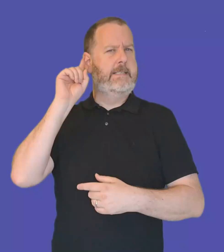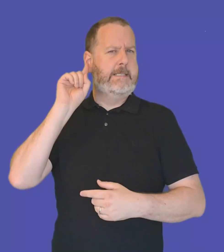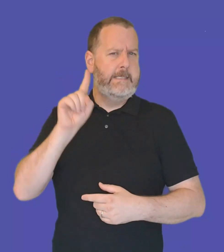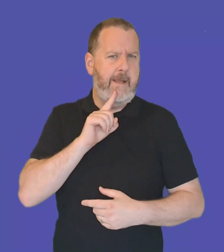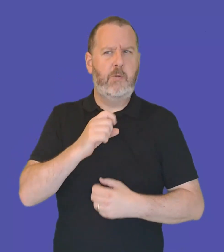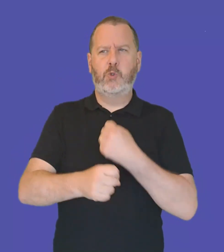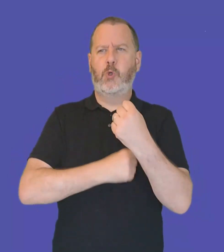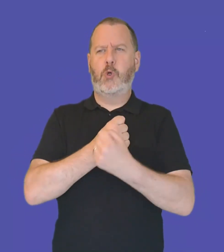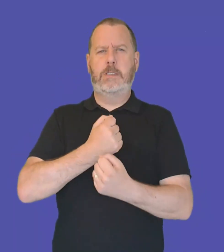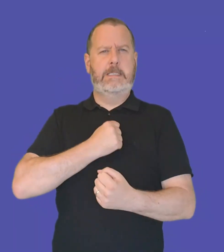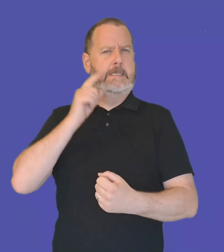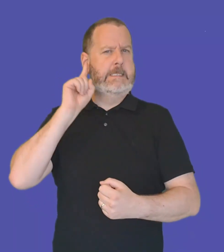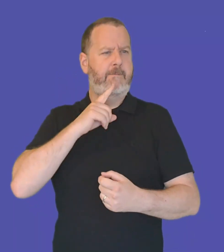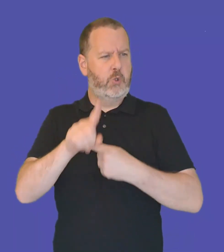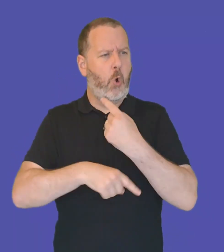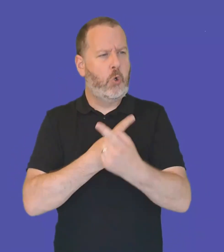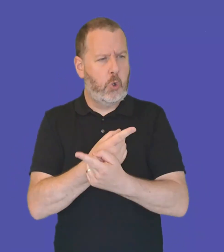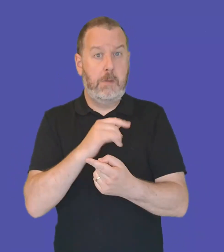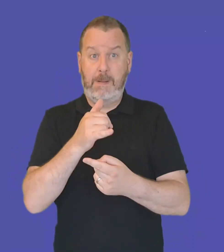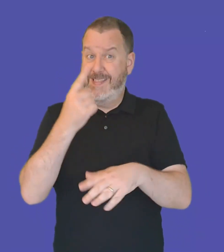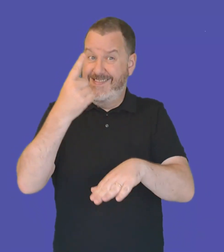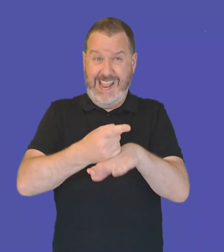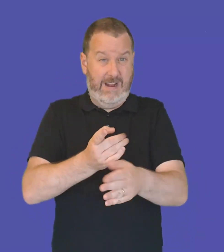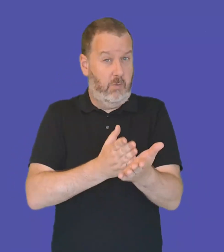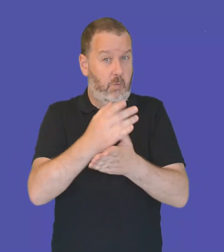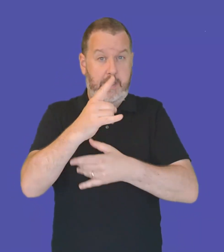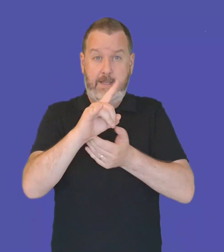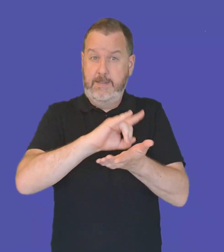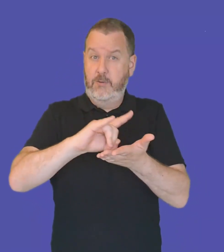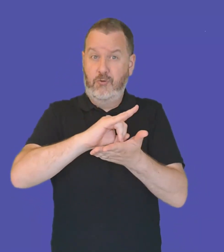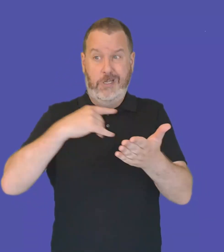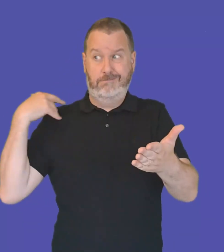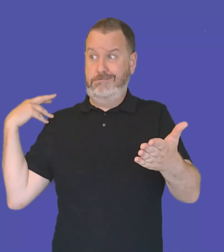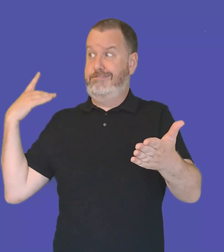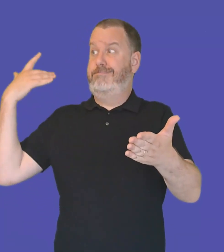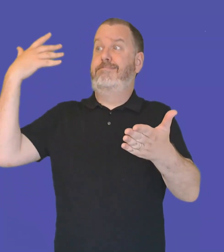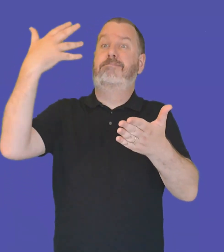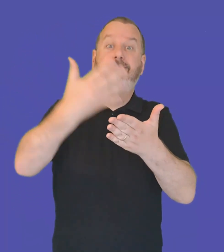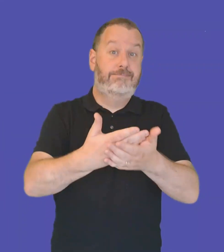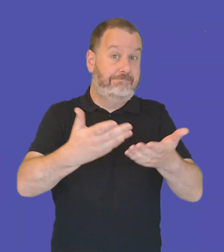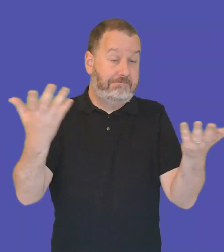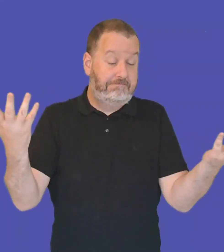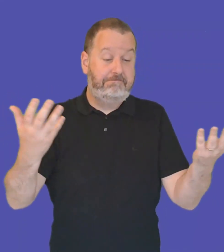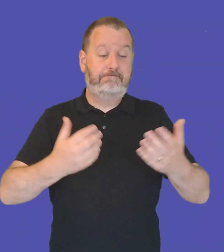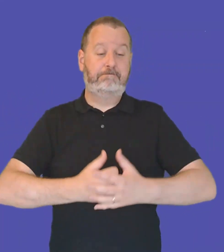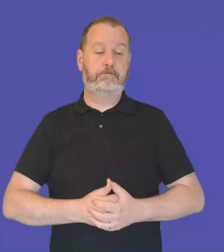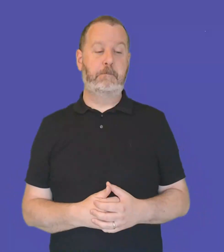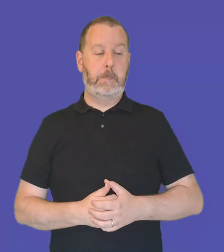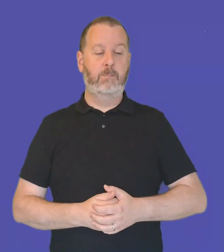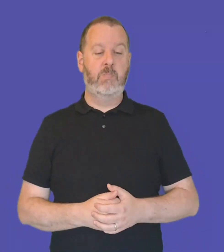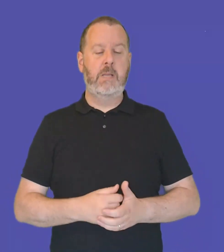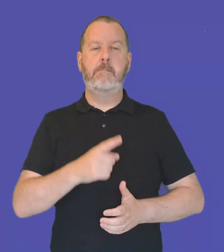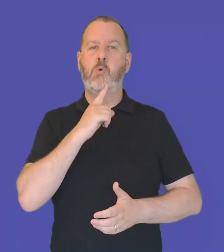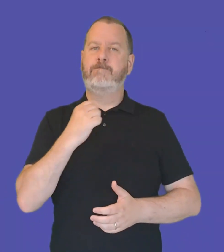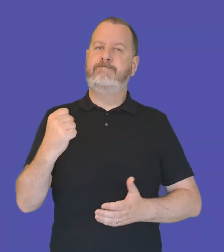one's Deaf children is natural and present right throughout history.